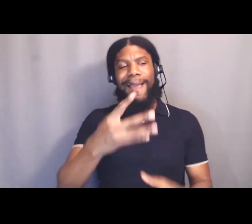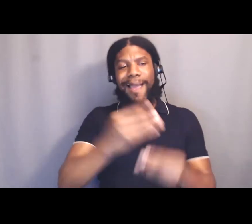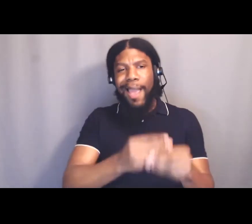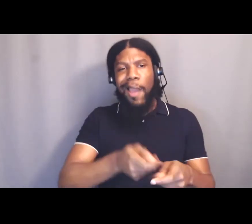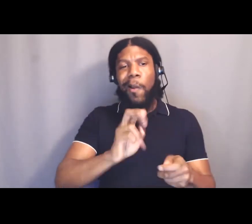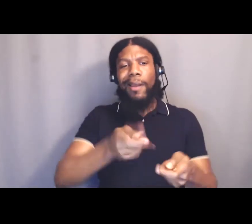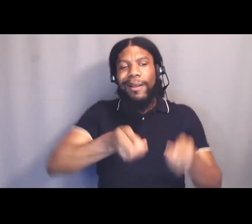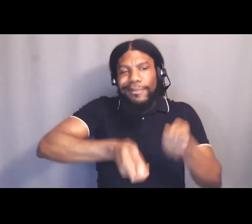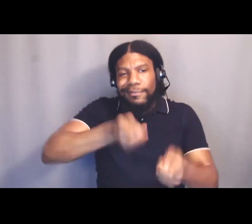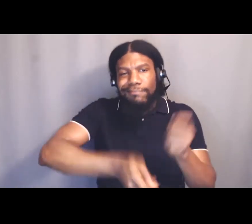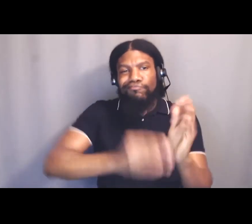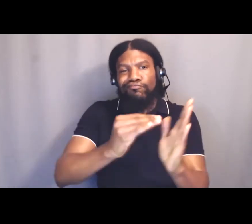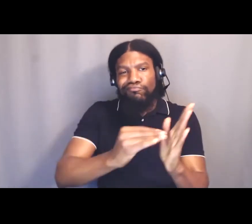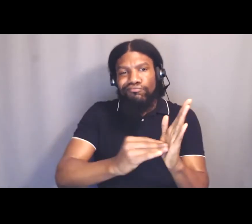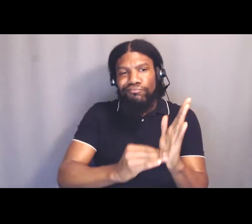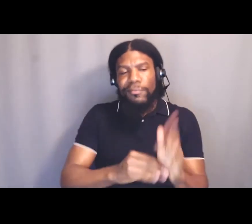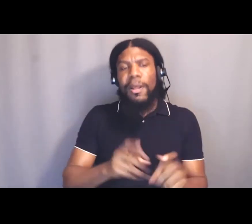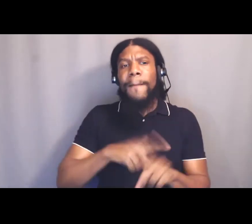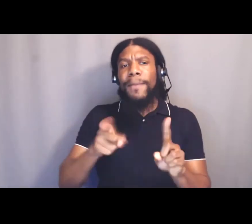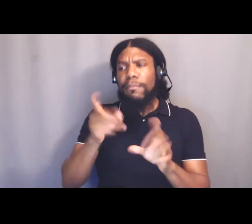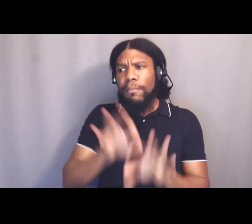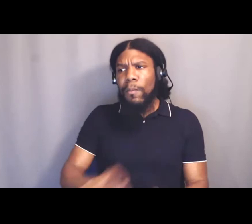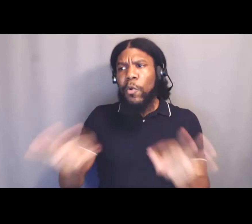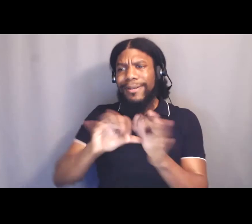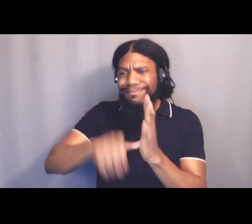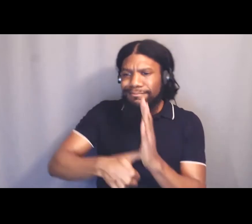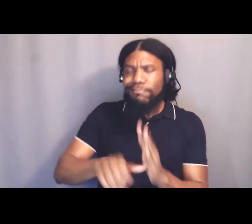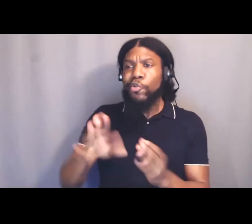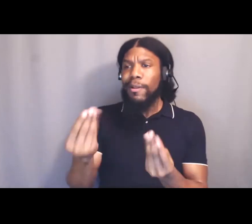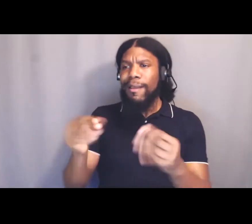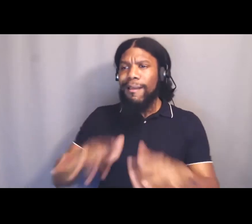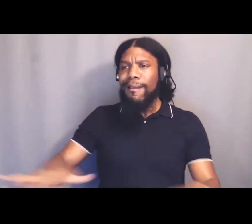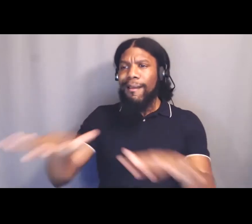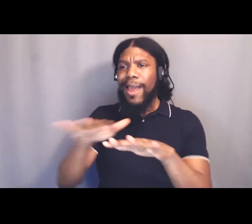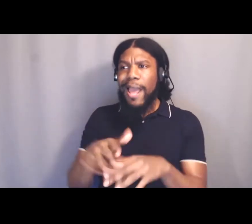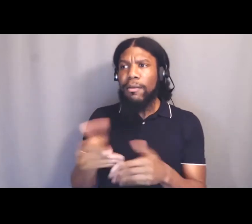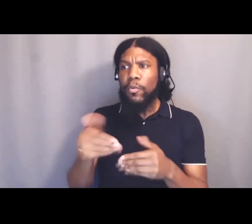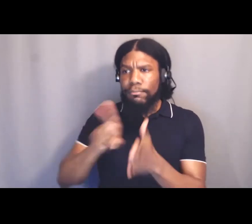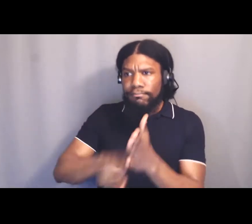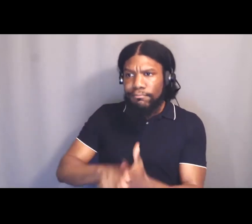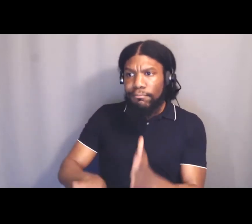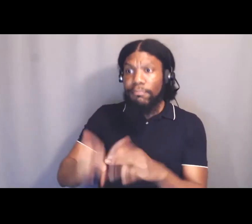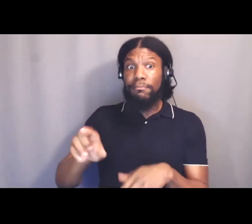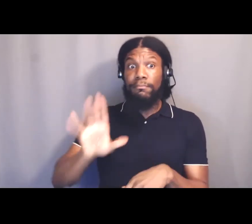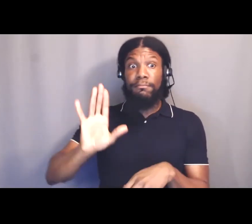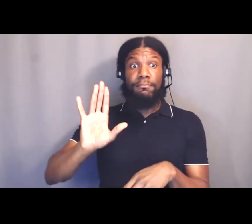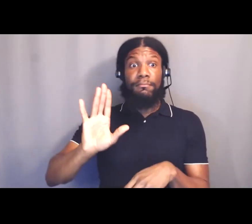but find out what land you're on and replace the Indigenous group with the land that you're on.